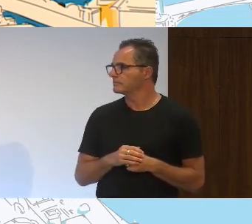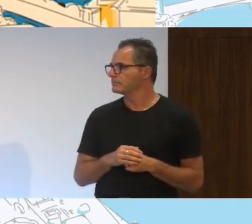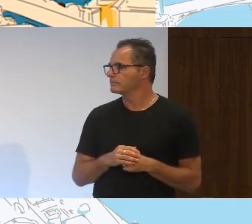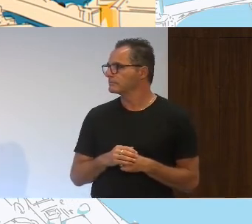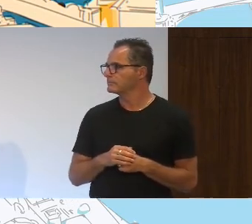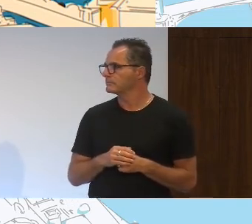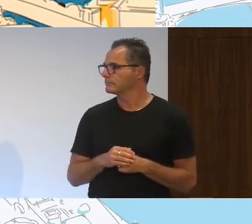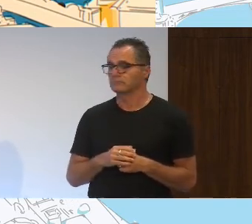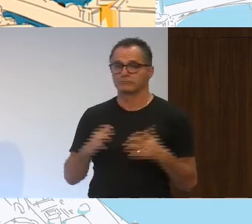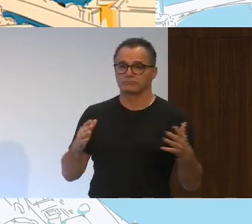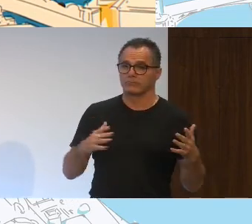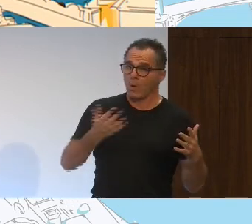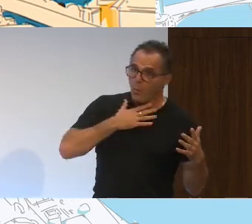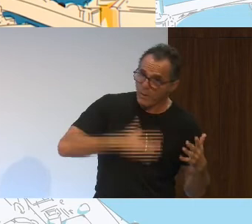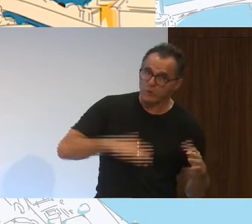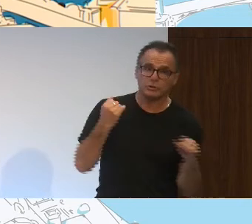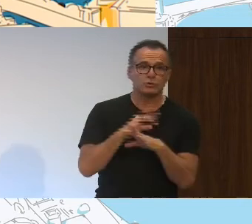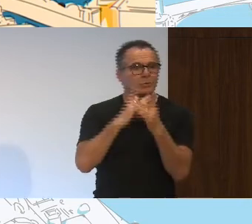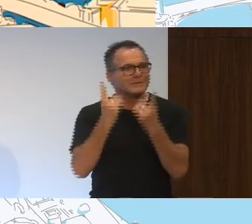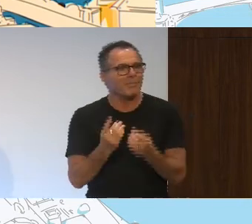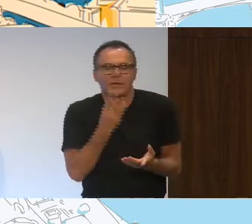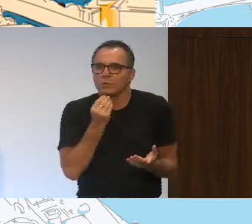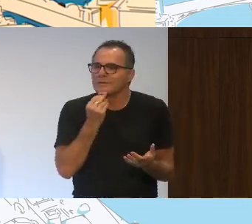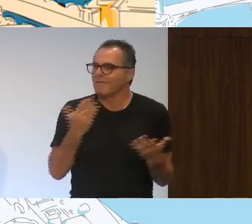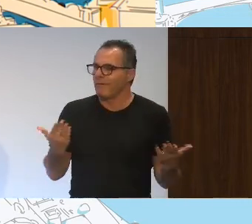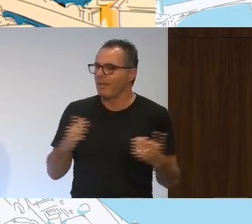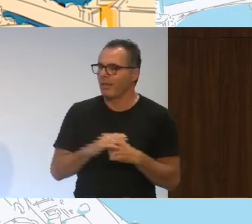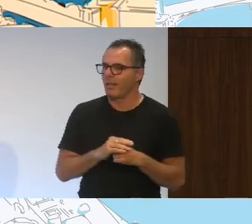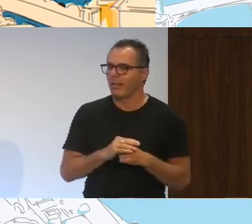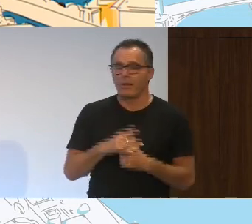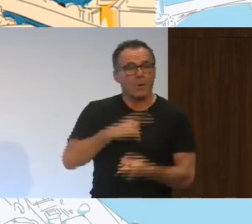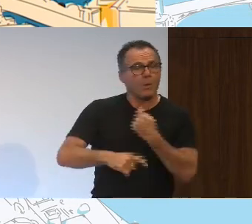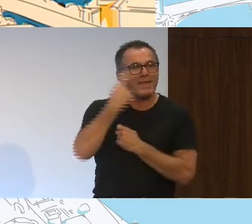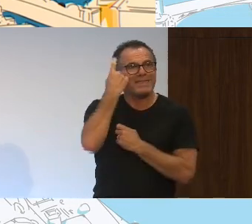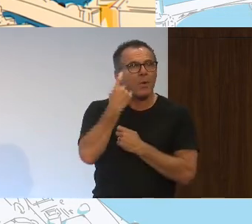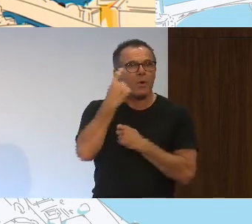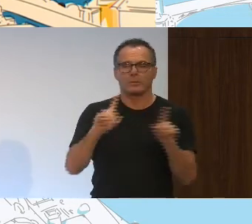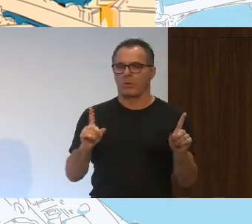we wanted to do something useful. I think we thought by the time